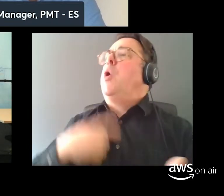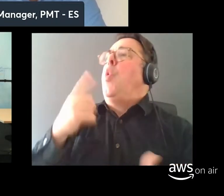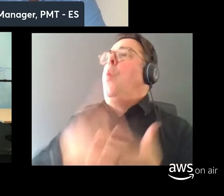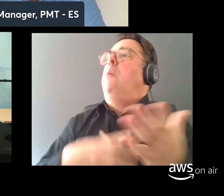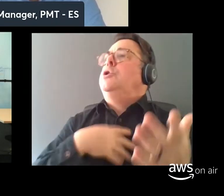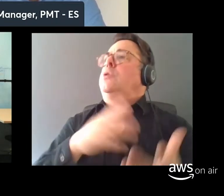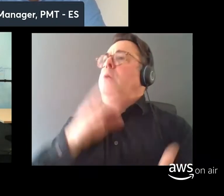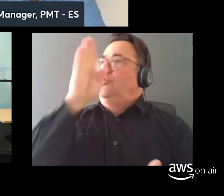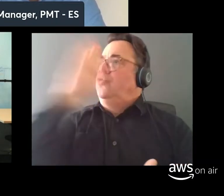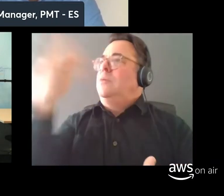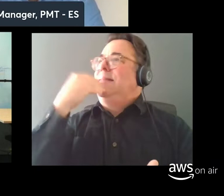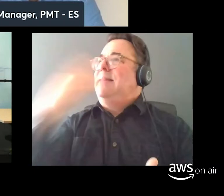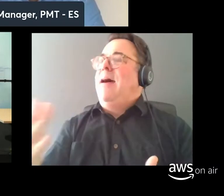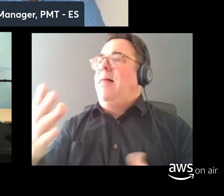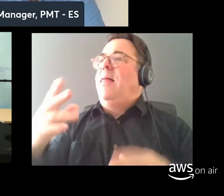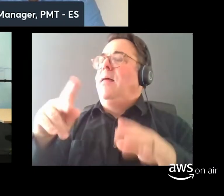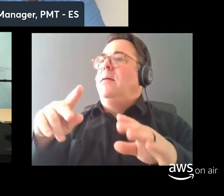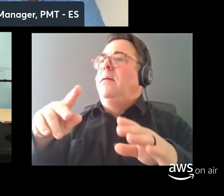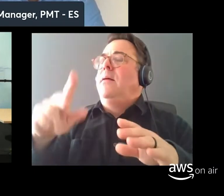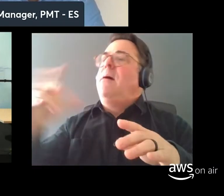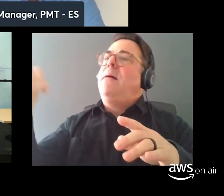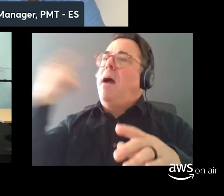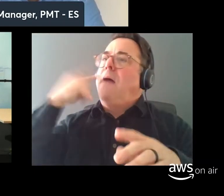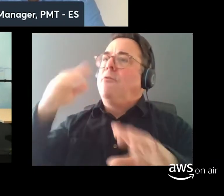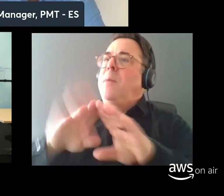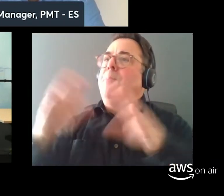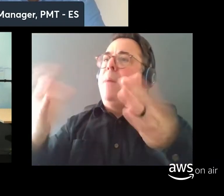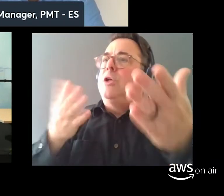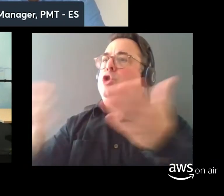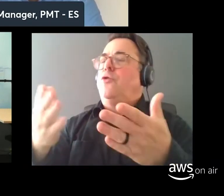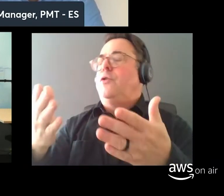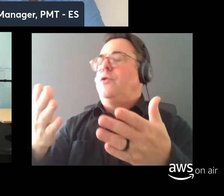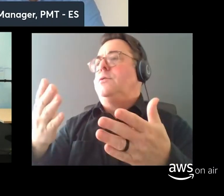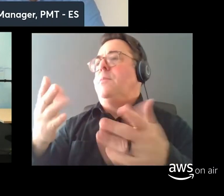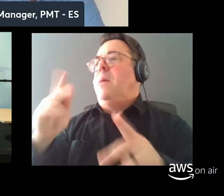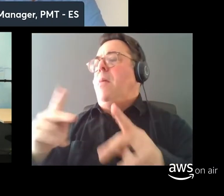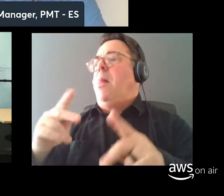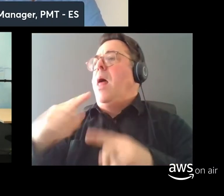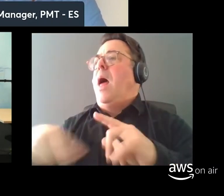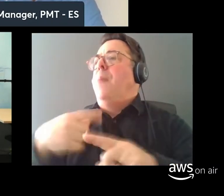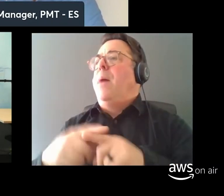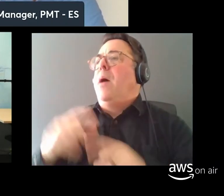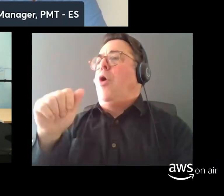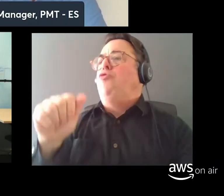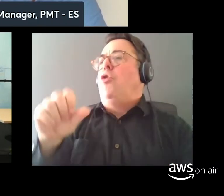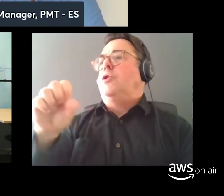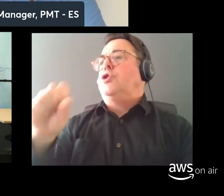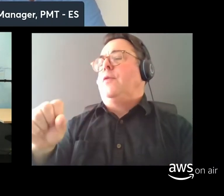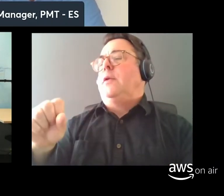to know about Aurora Serverless v2? So there are three pieces I would like to highlight.